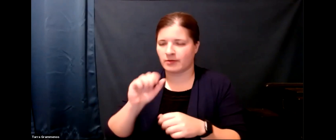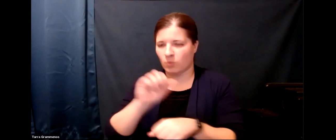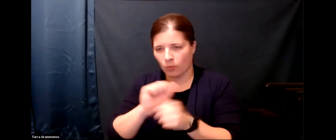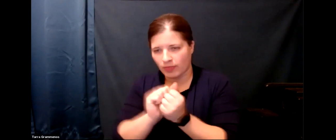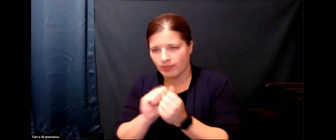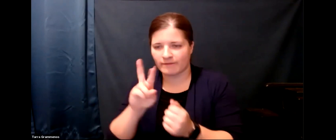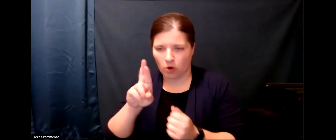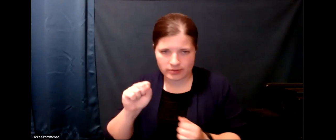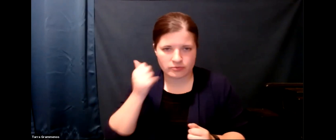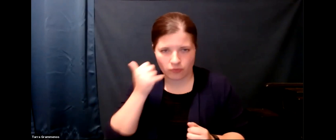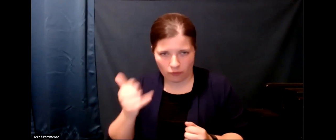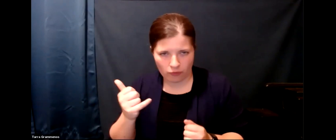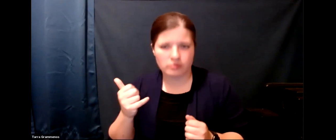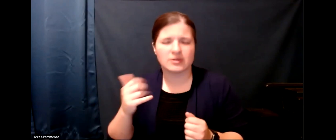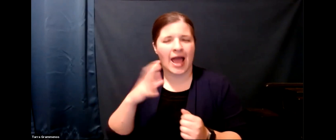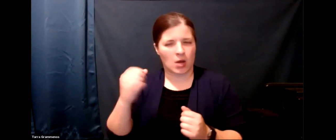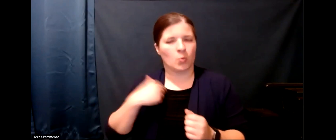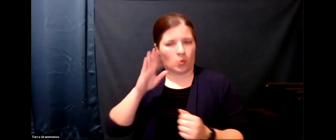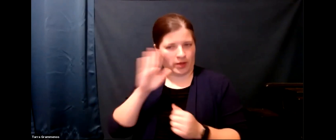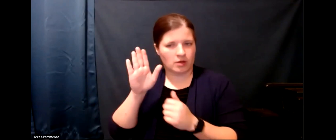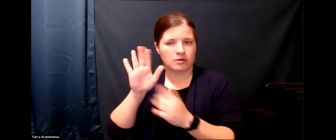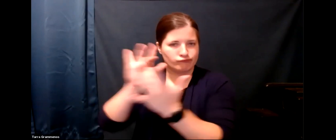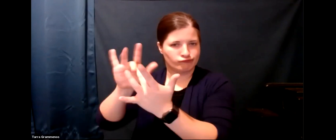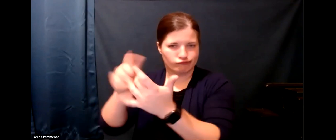And we'll speak to the director of elections.